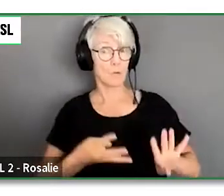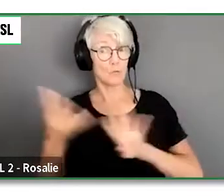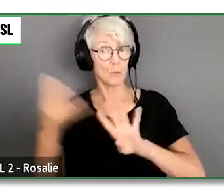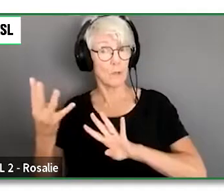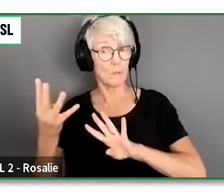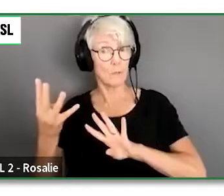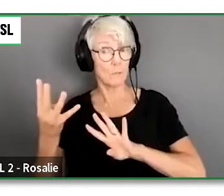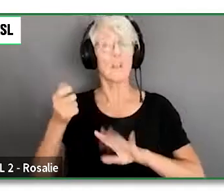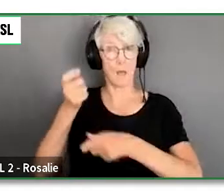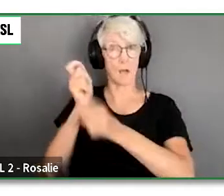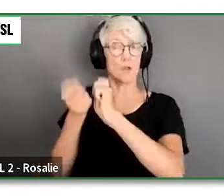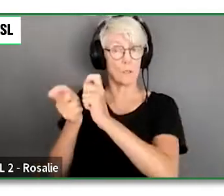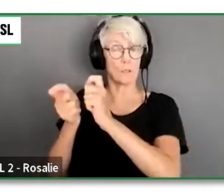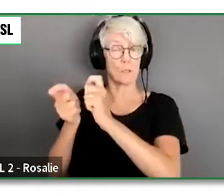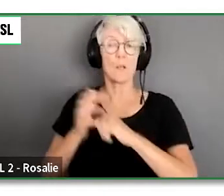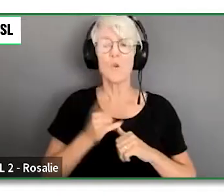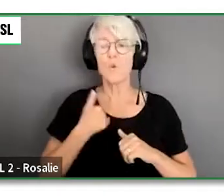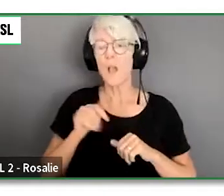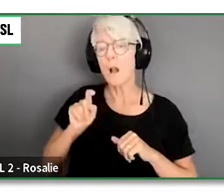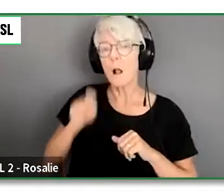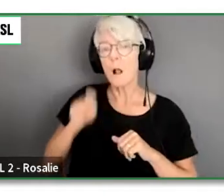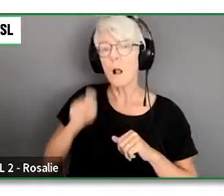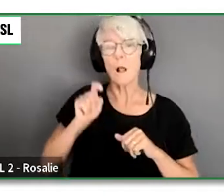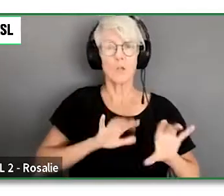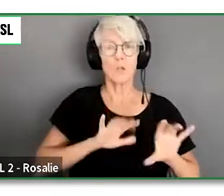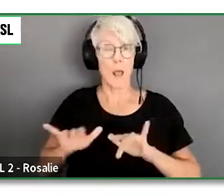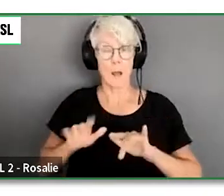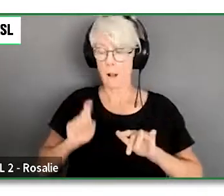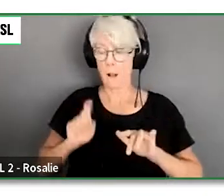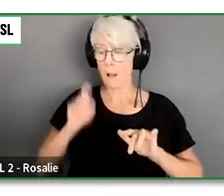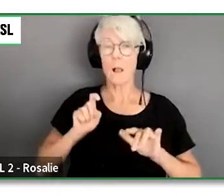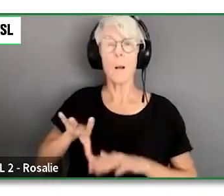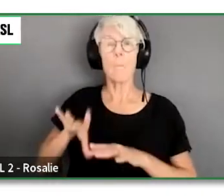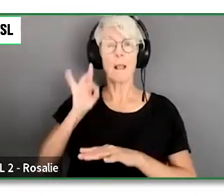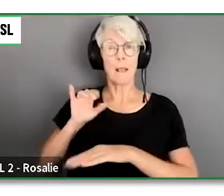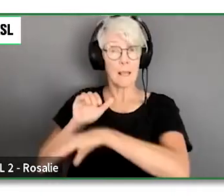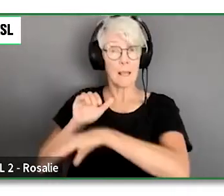links in the chat to access the English YouTube live stream with just the ASL